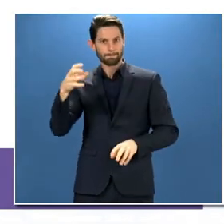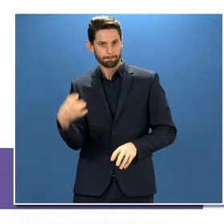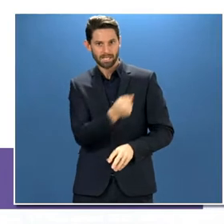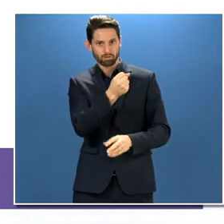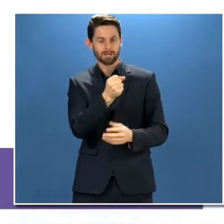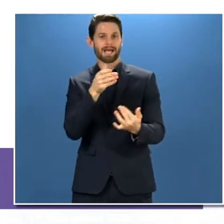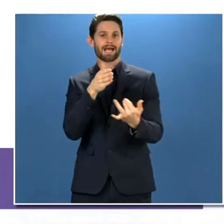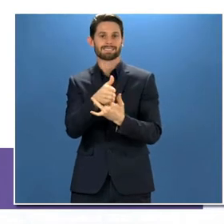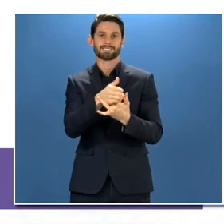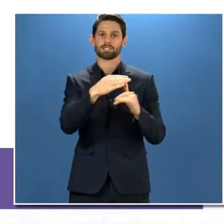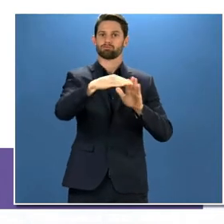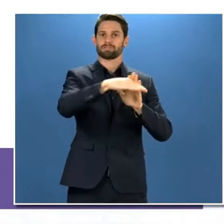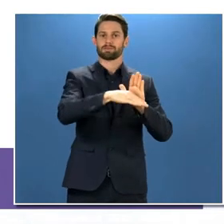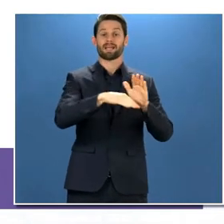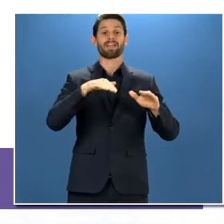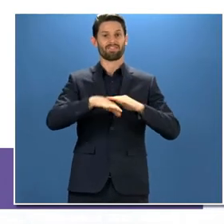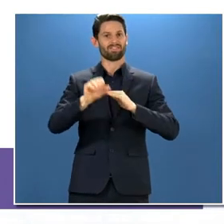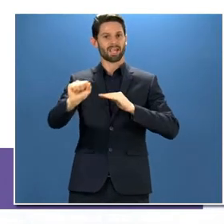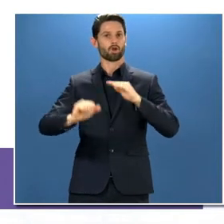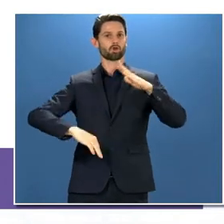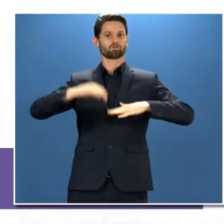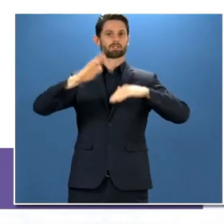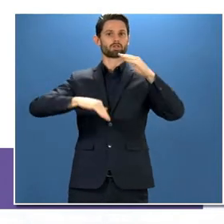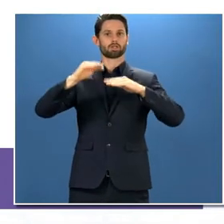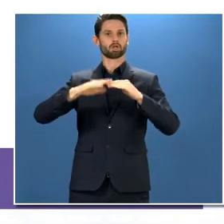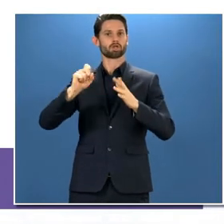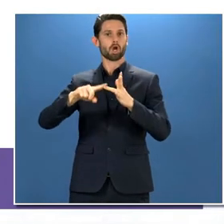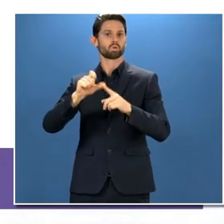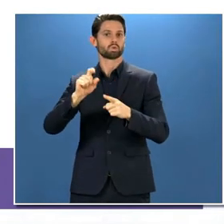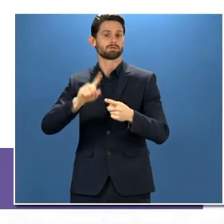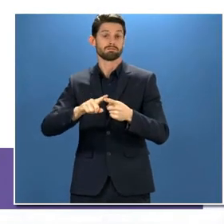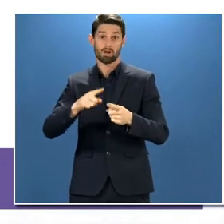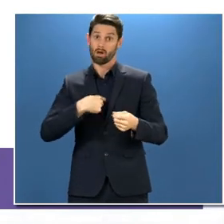National Construction Code, and I would support that, and so would research